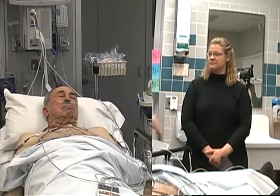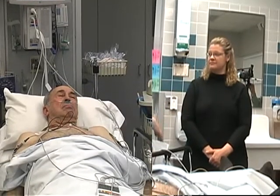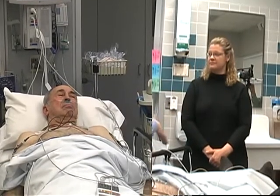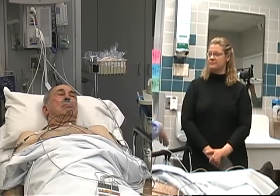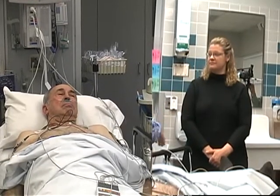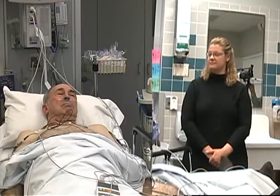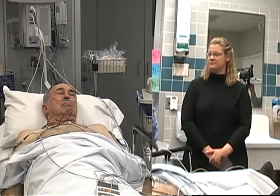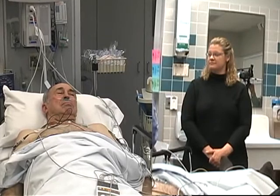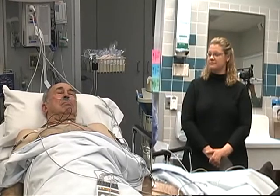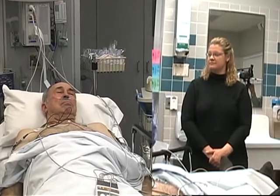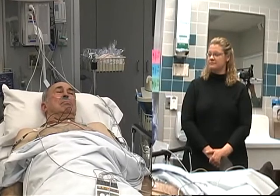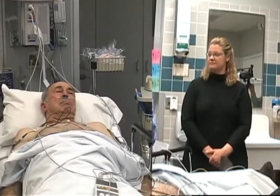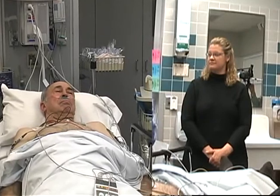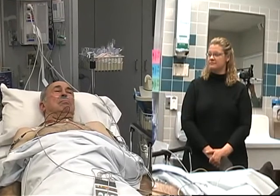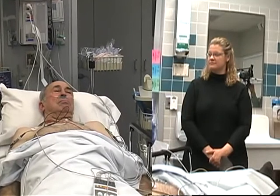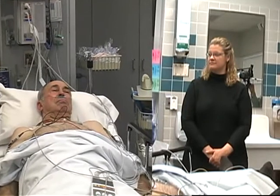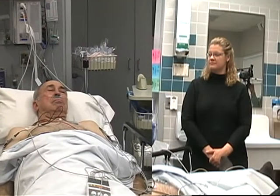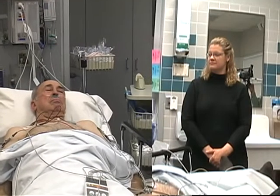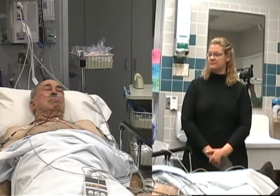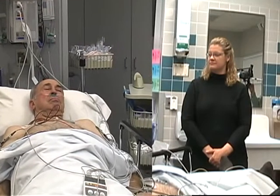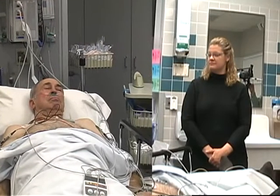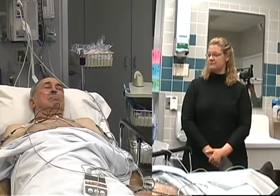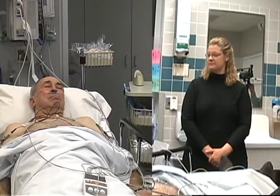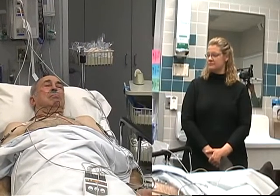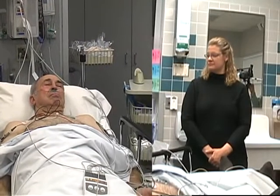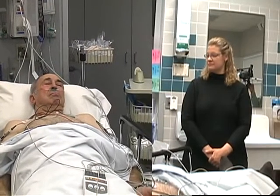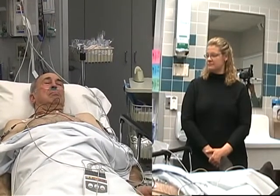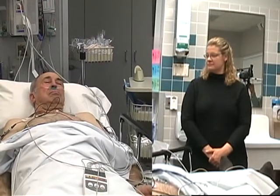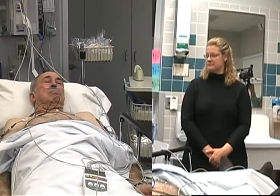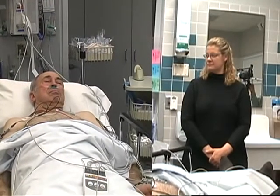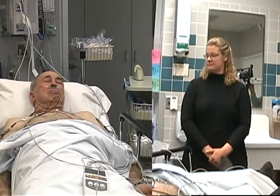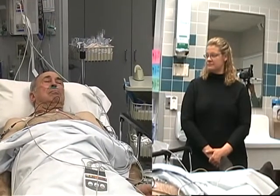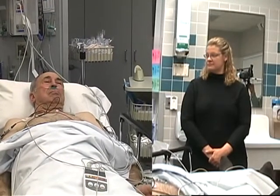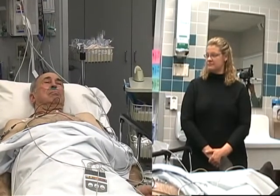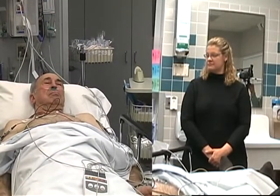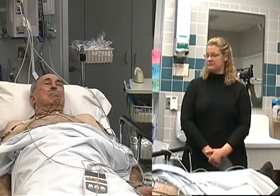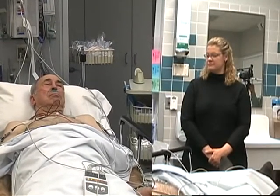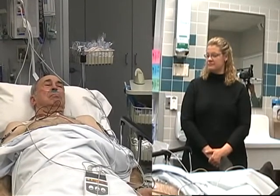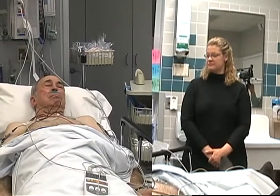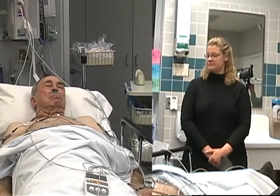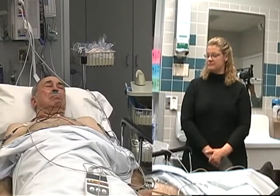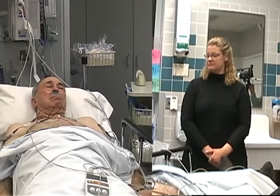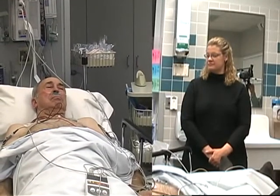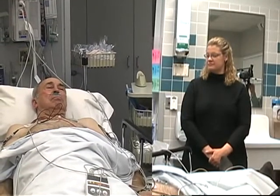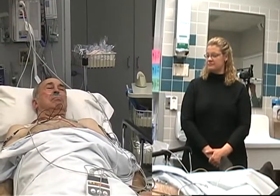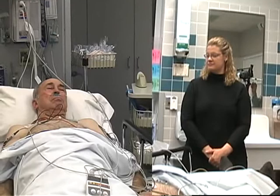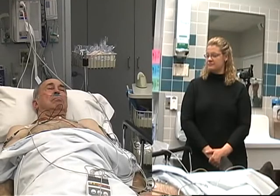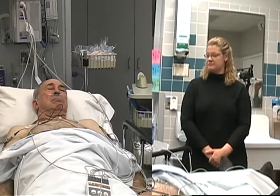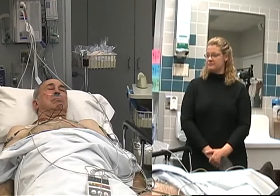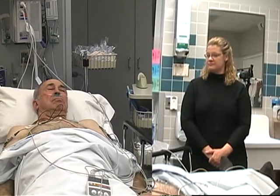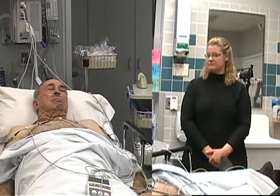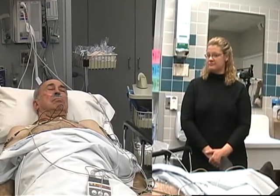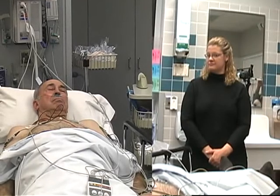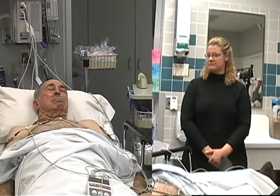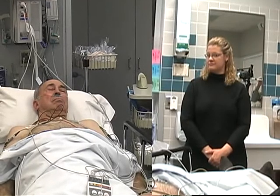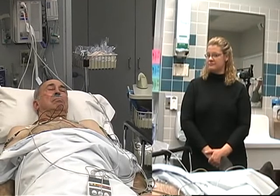I: Okay.